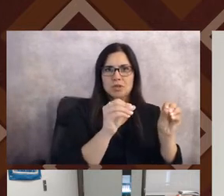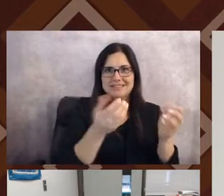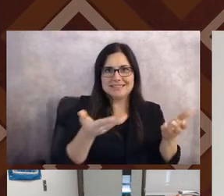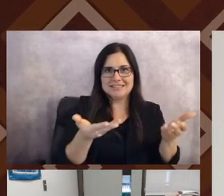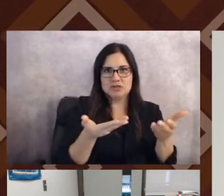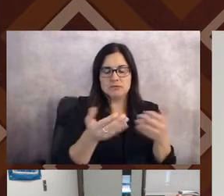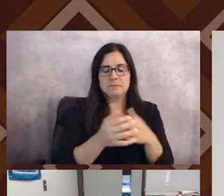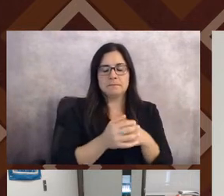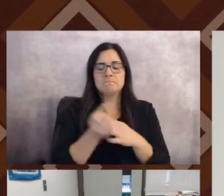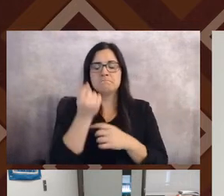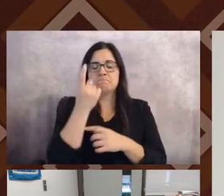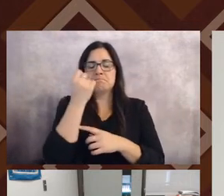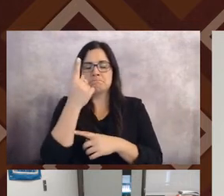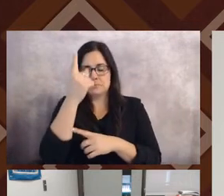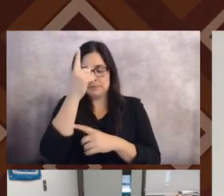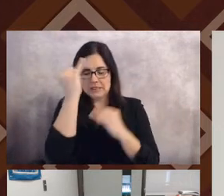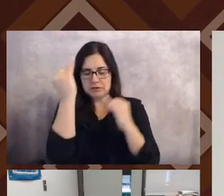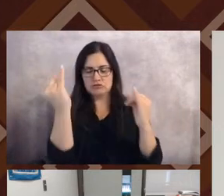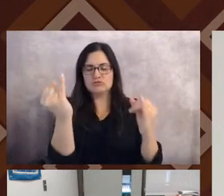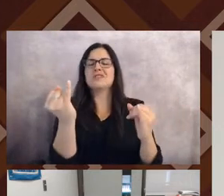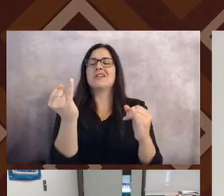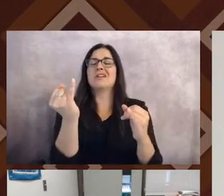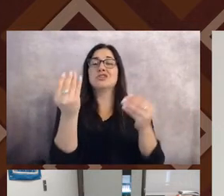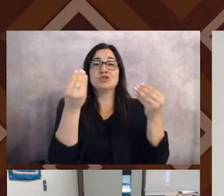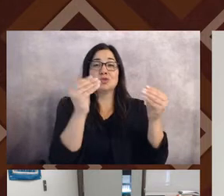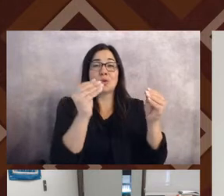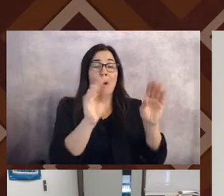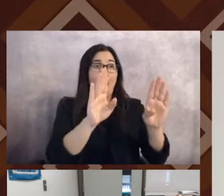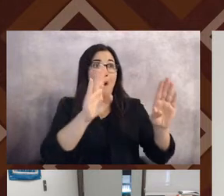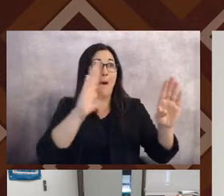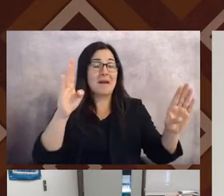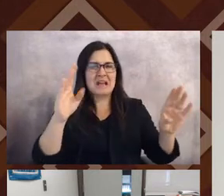If I opened the store and it was destroyed, I would not open it,